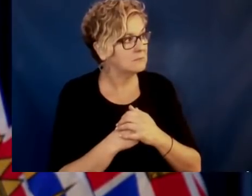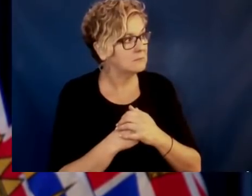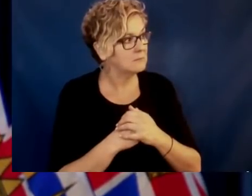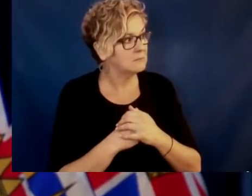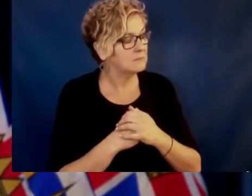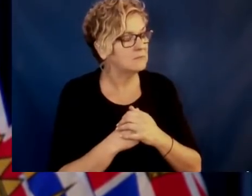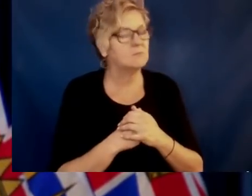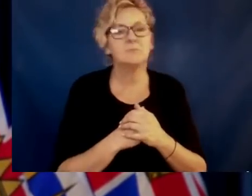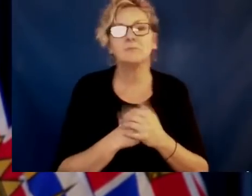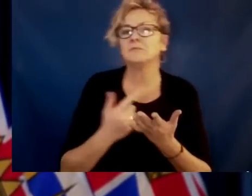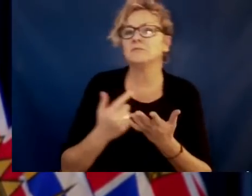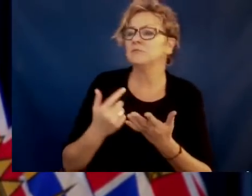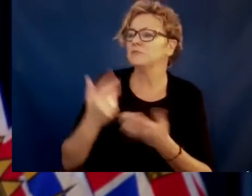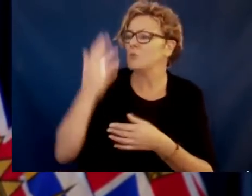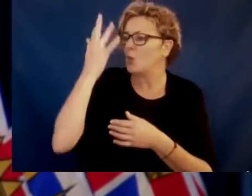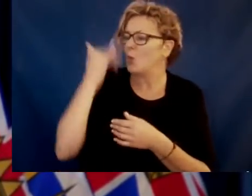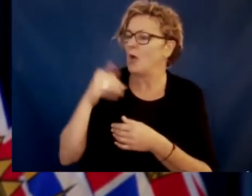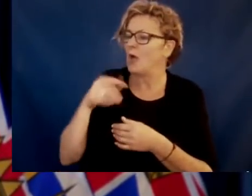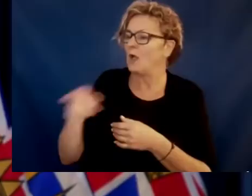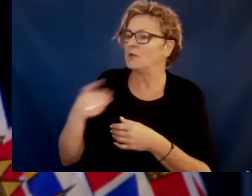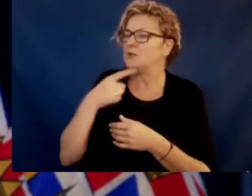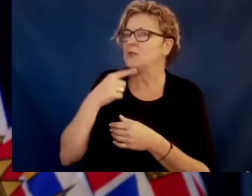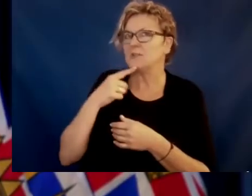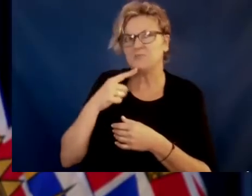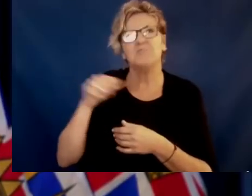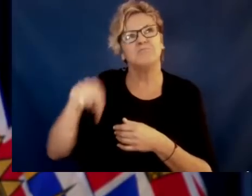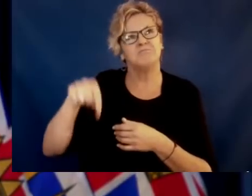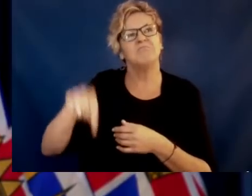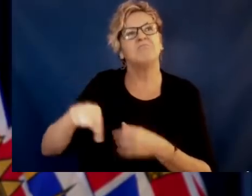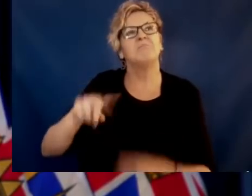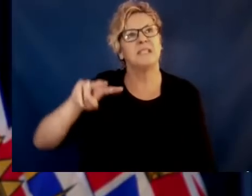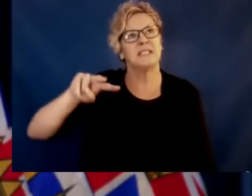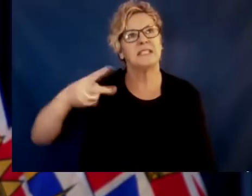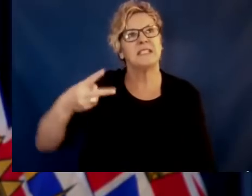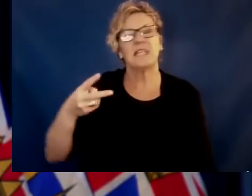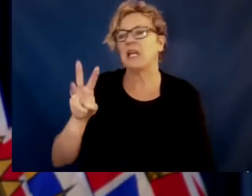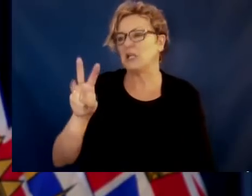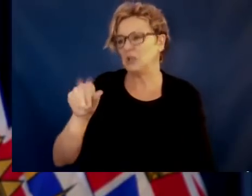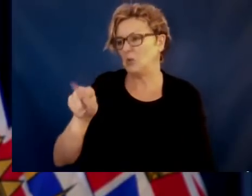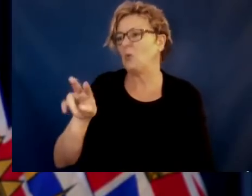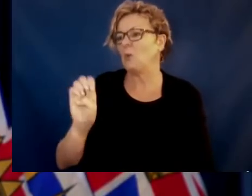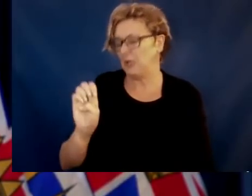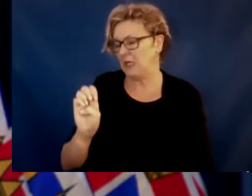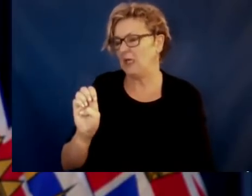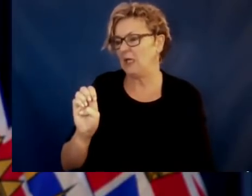What are the factors of how the virus is progressing in BC now that leads you to